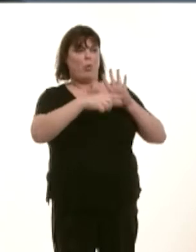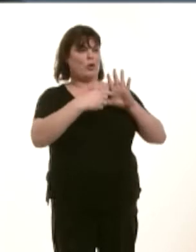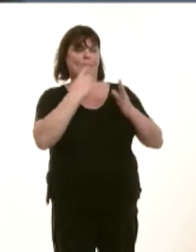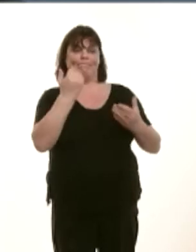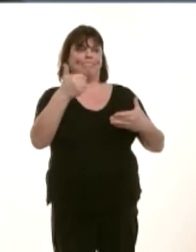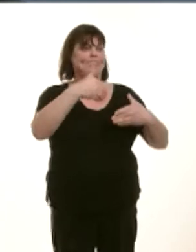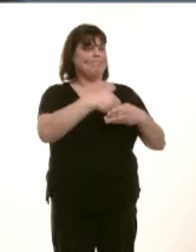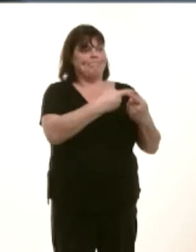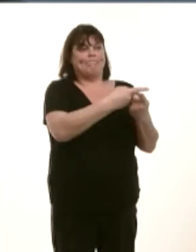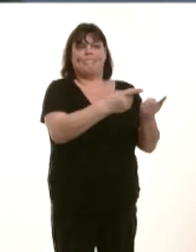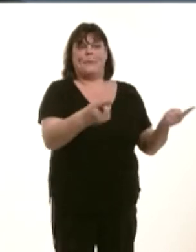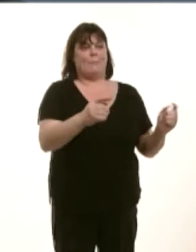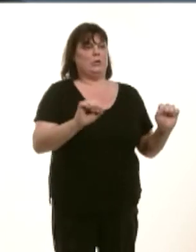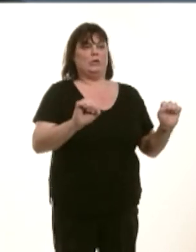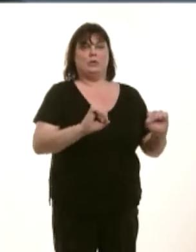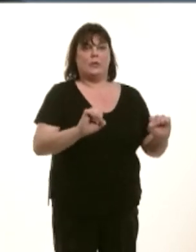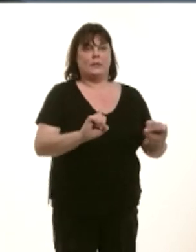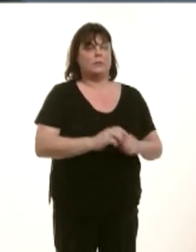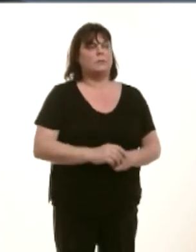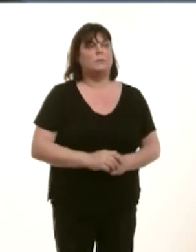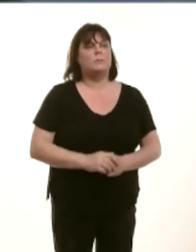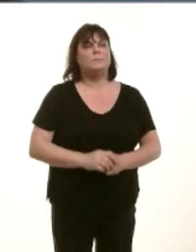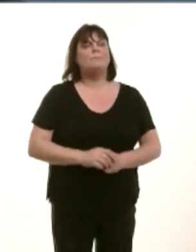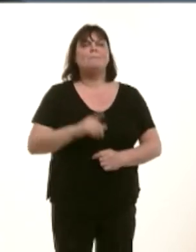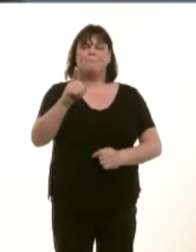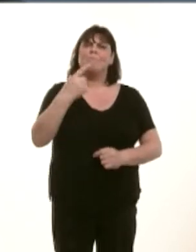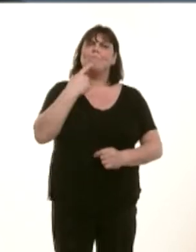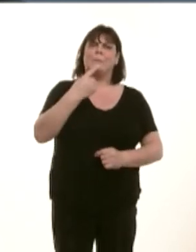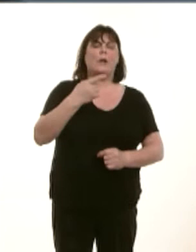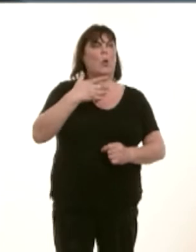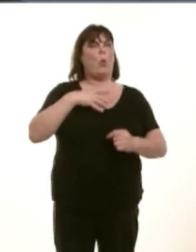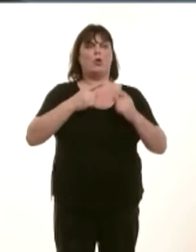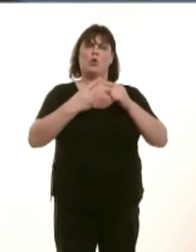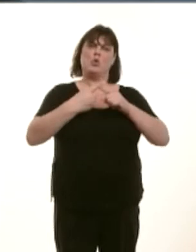Cymru infill project. Now, you have said that you intend to roll out Superfast Cymru by